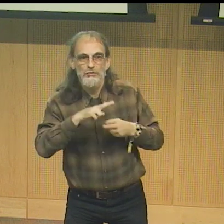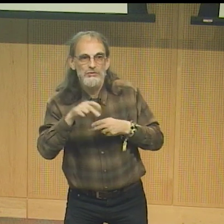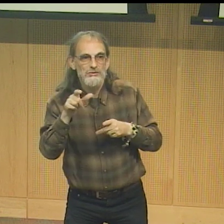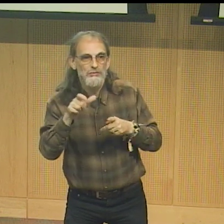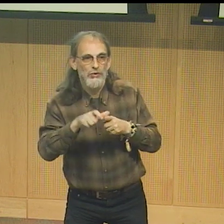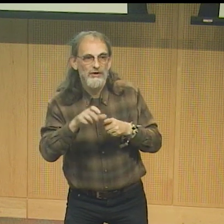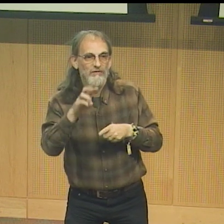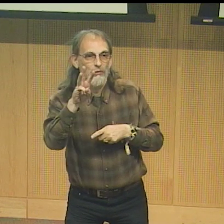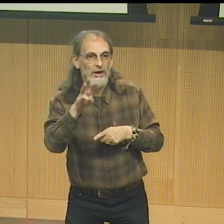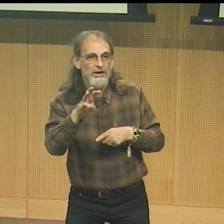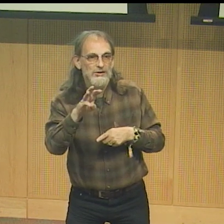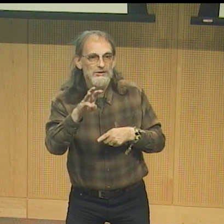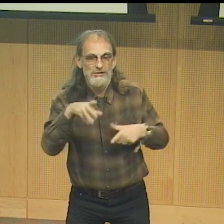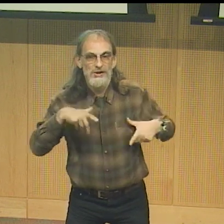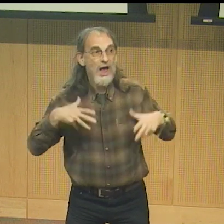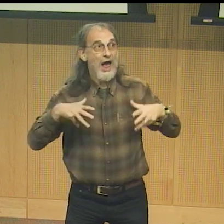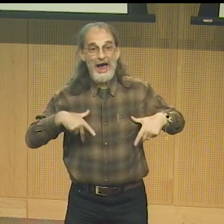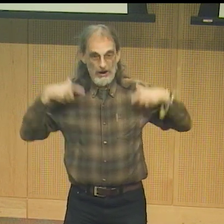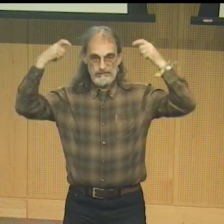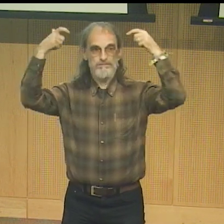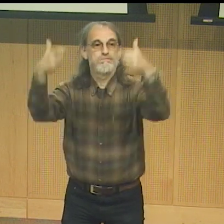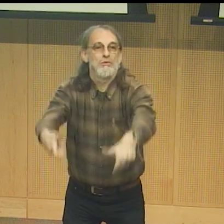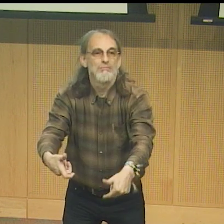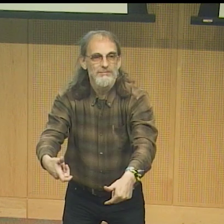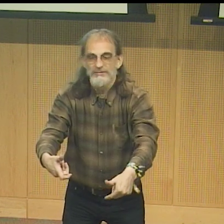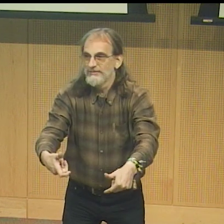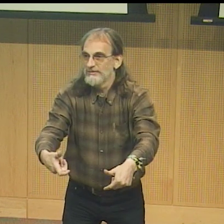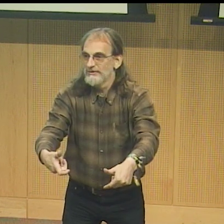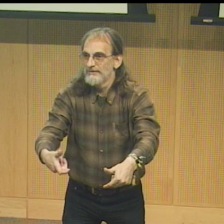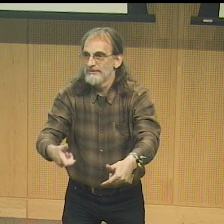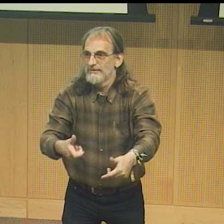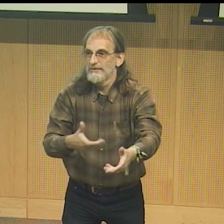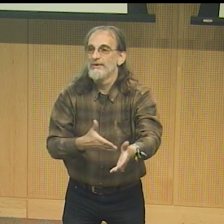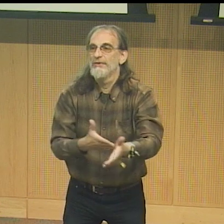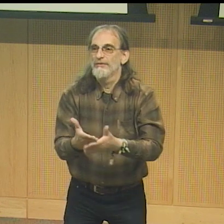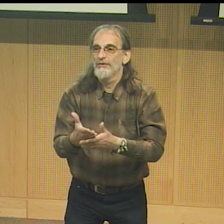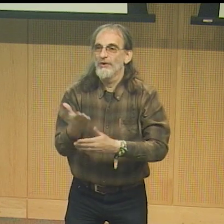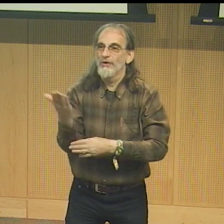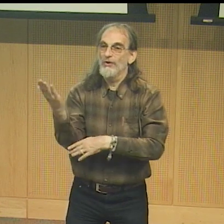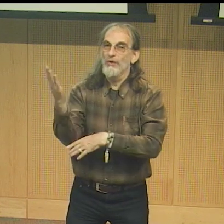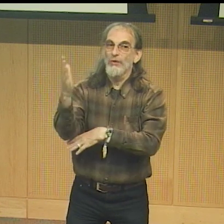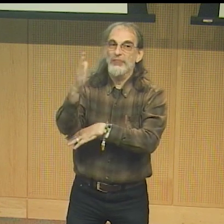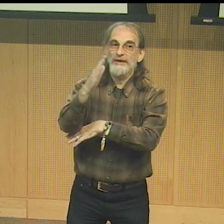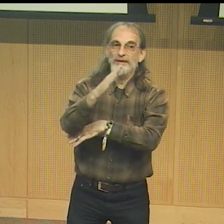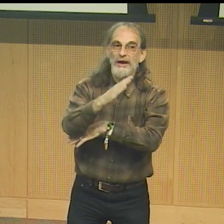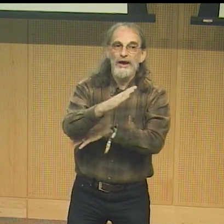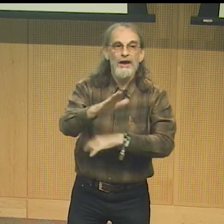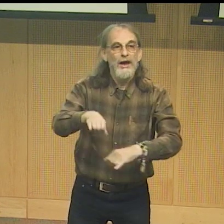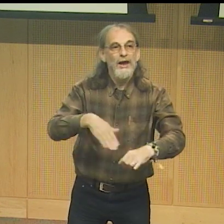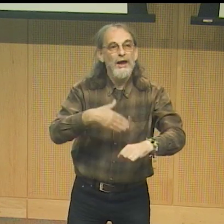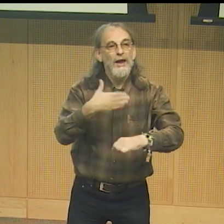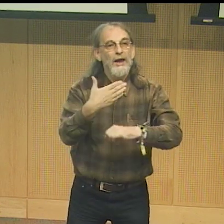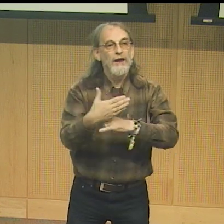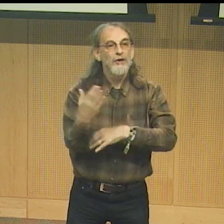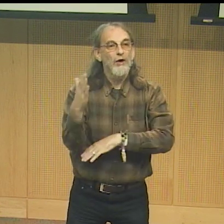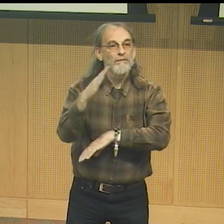to remember the words of their native language. All day, children were taught to tell on each other,